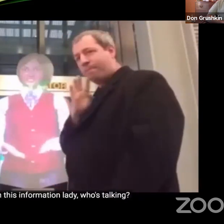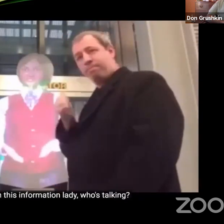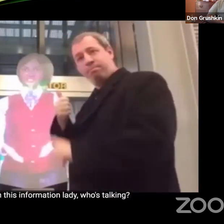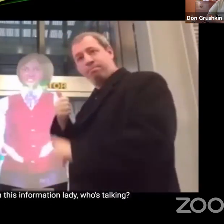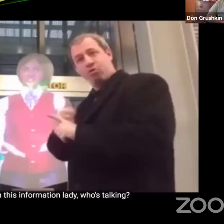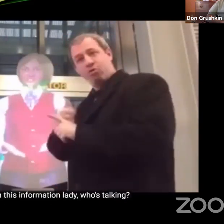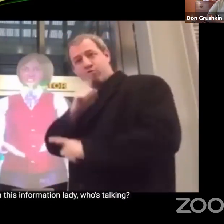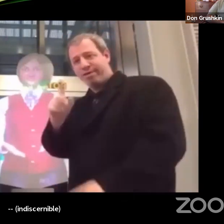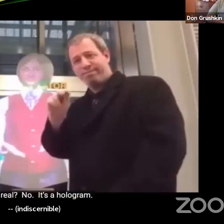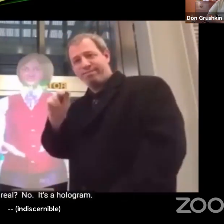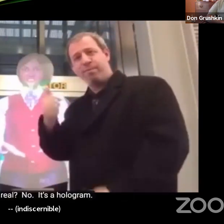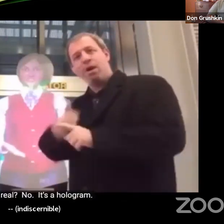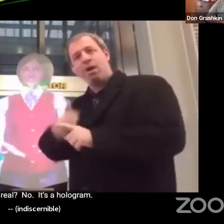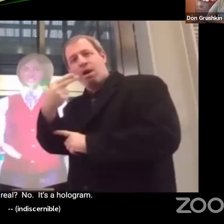(indiscernible)